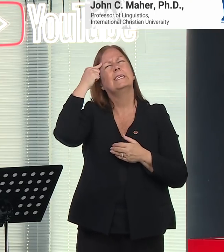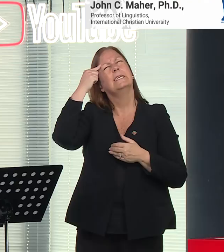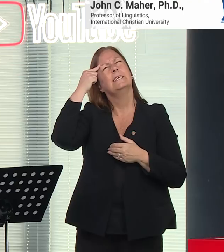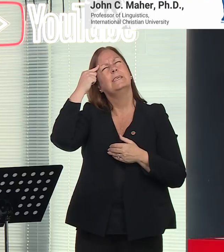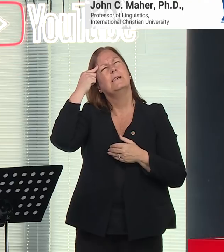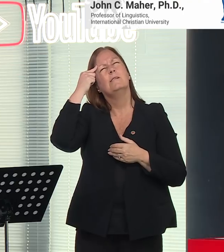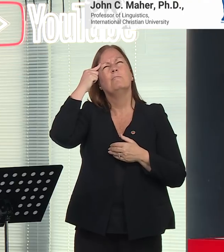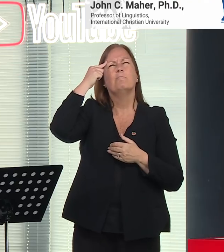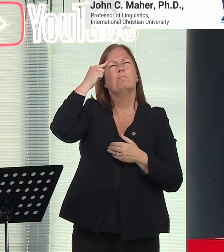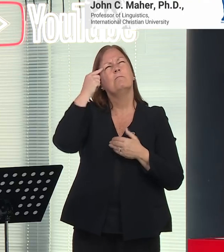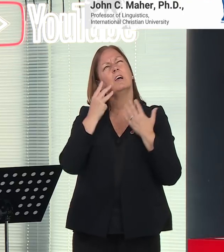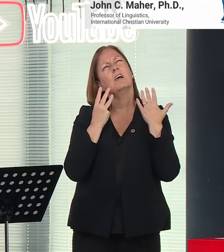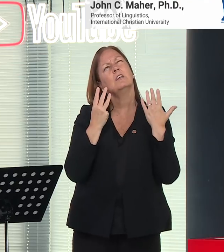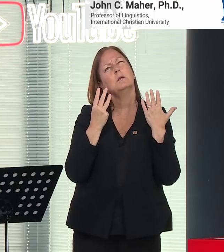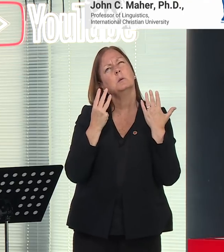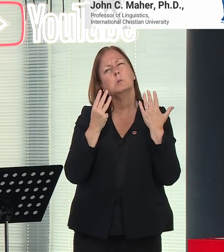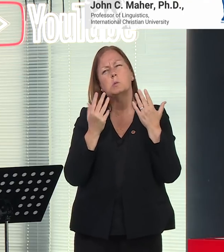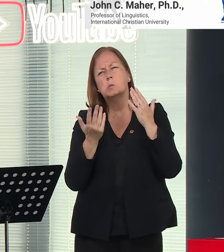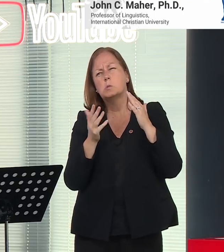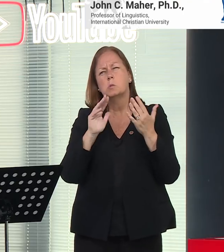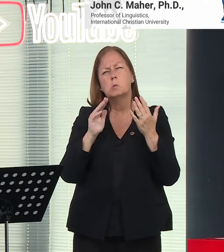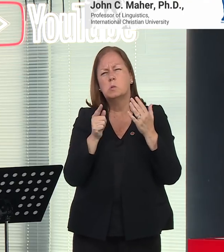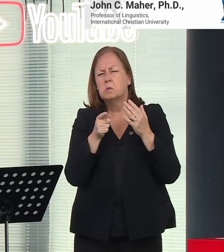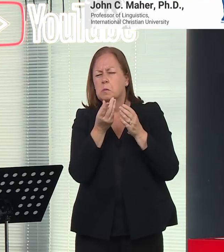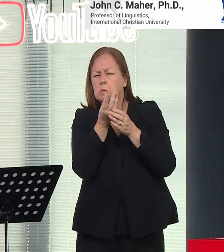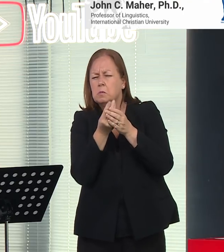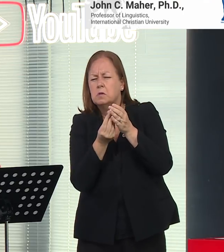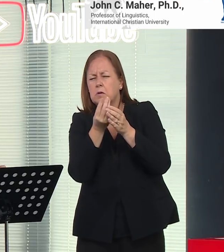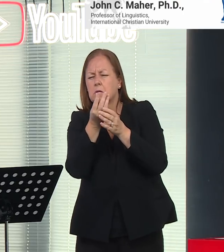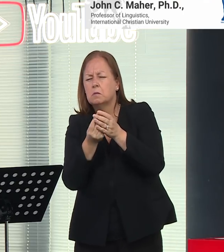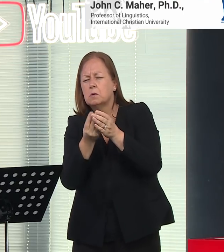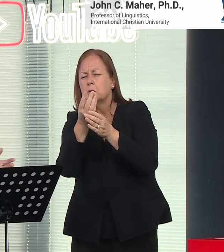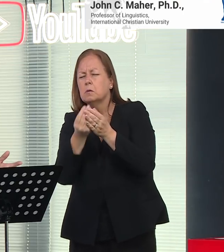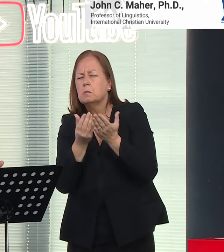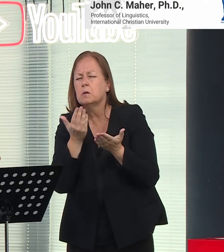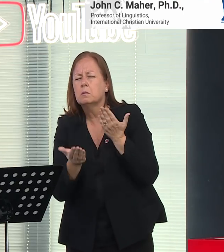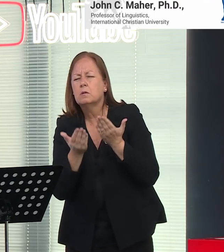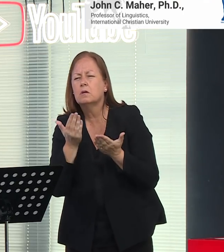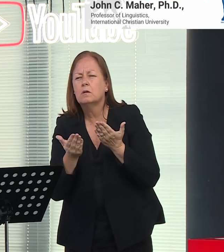If you checked to these points, then Bingo, your language really qualifies as a language.